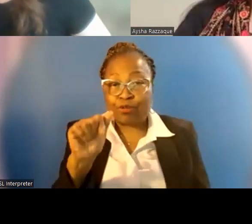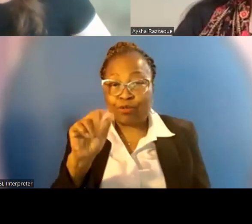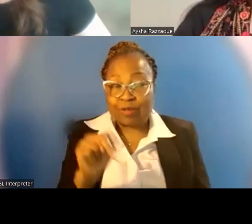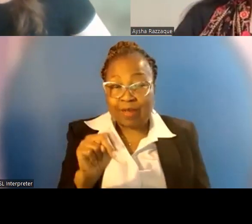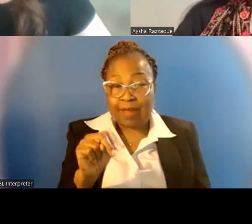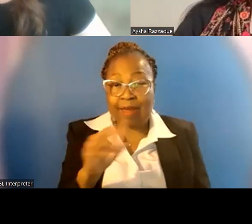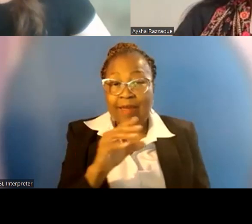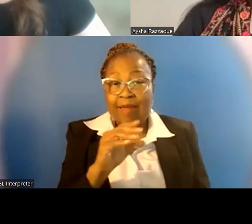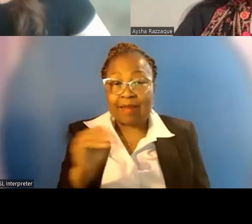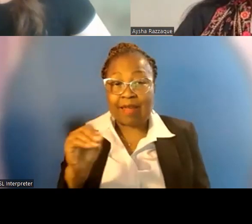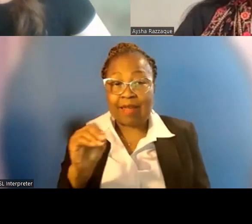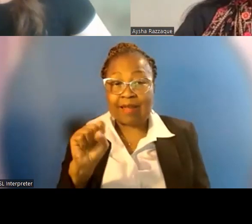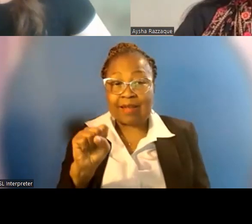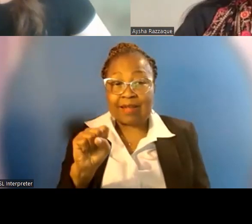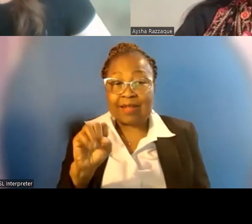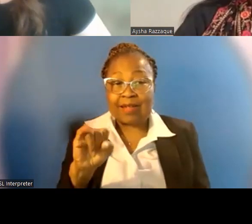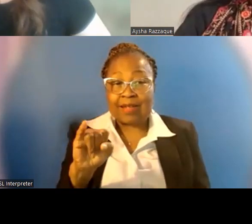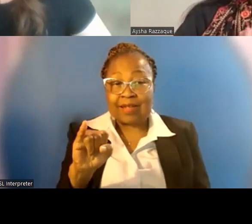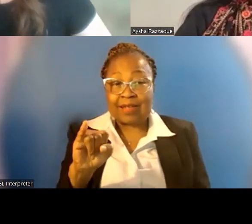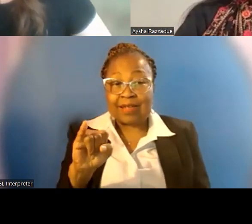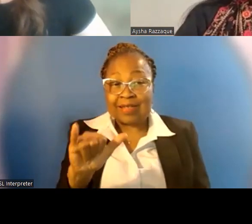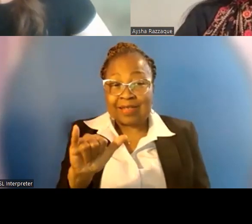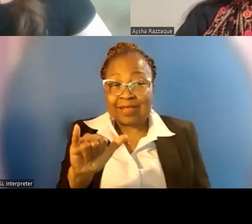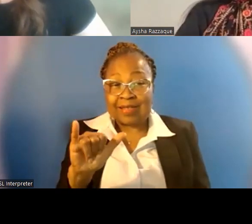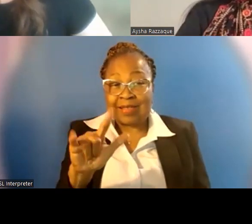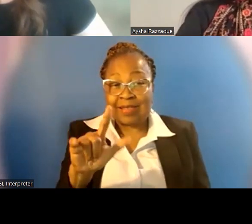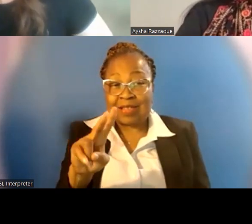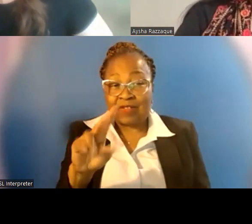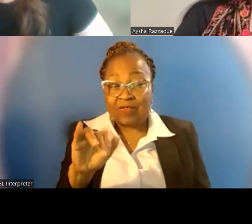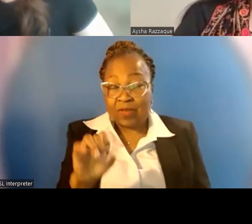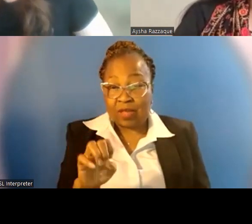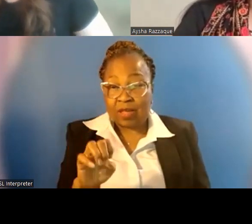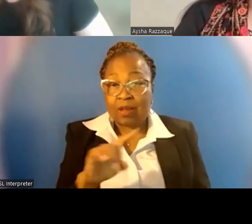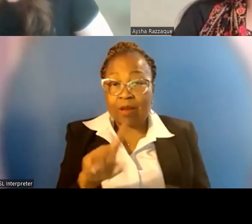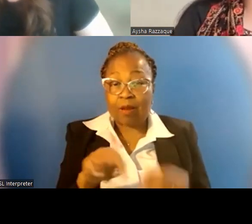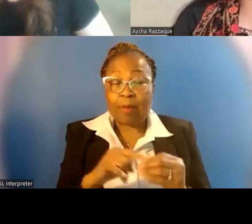of good points about making those connections with the students.